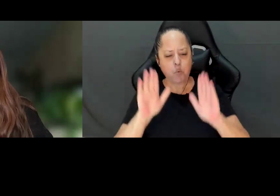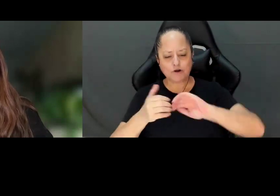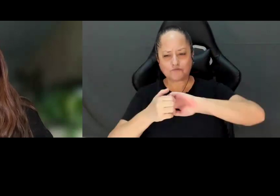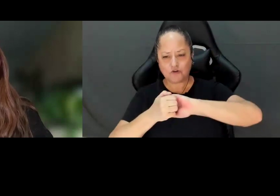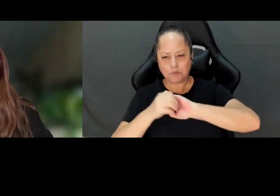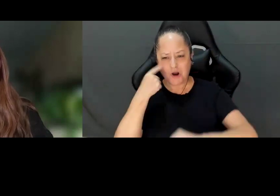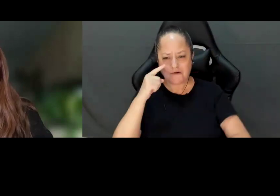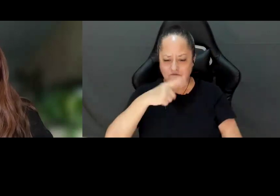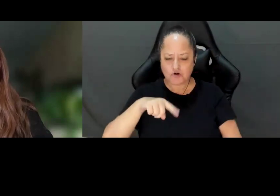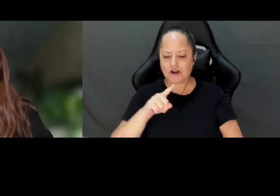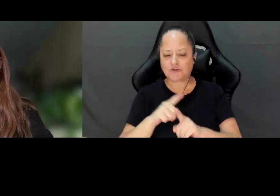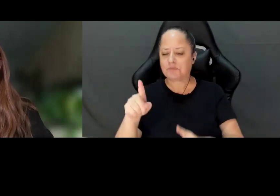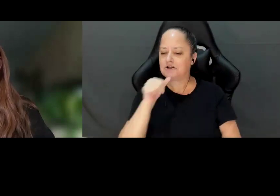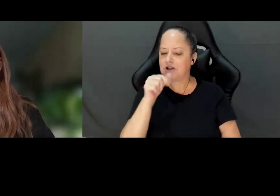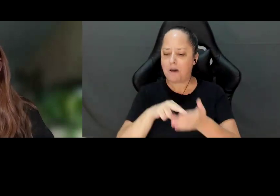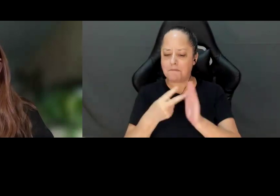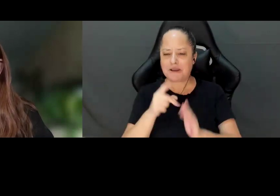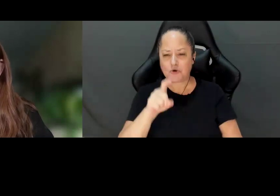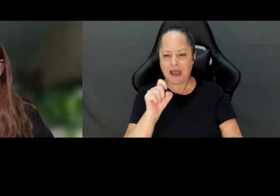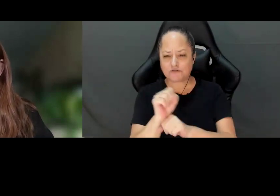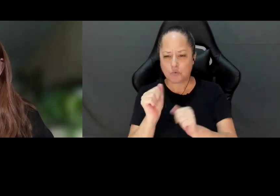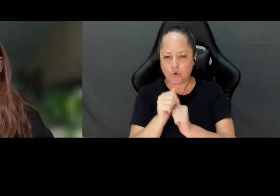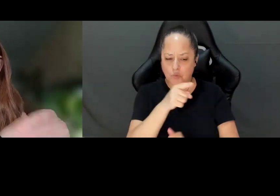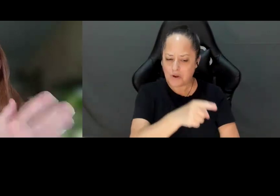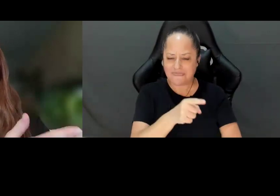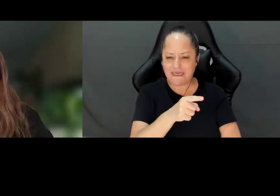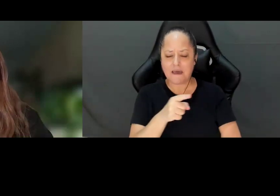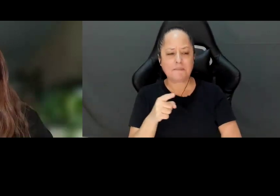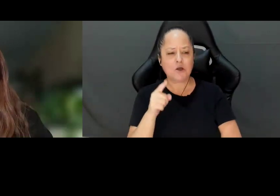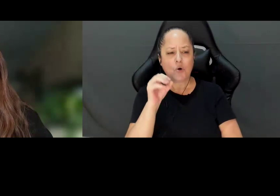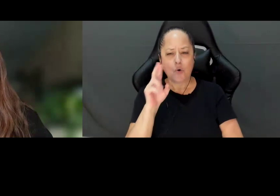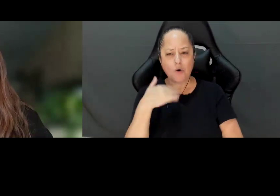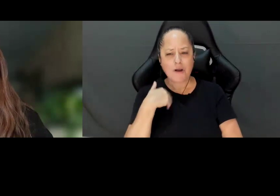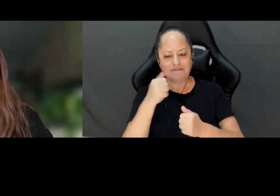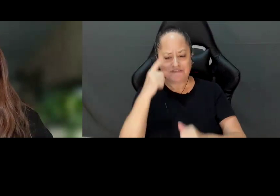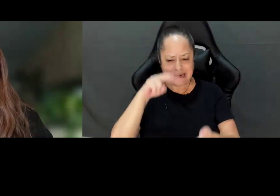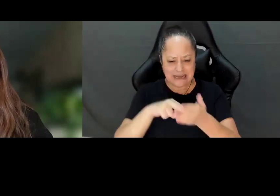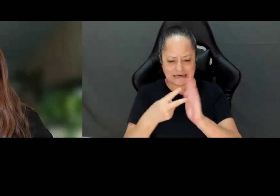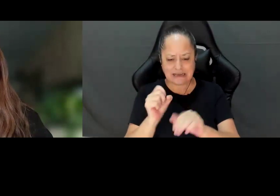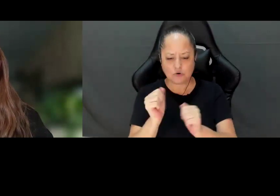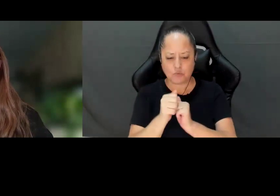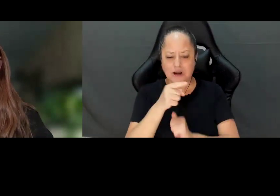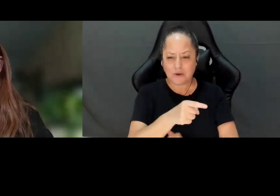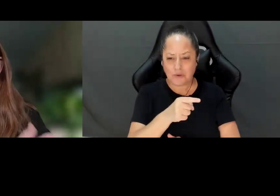mean that you need to work with them in any way or have any intention of working with them in the future.